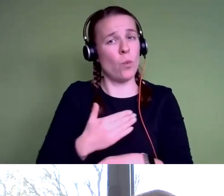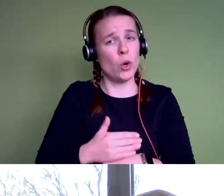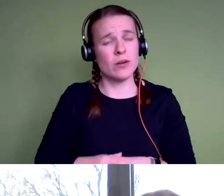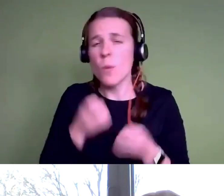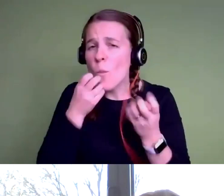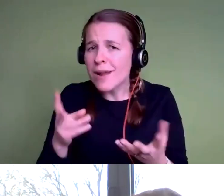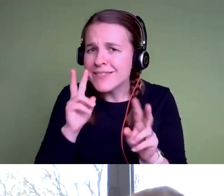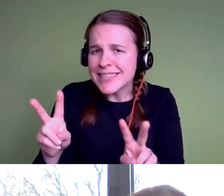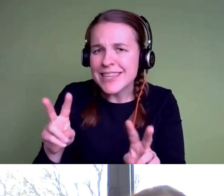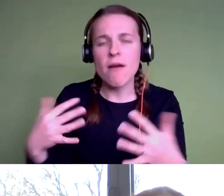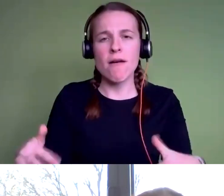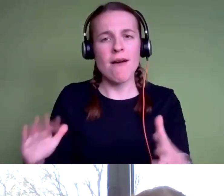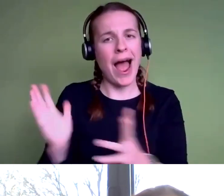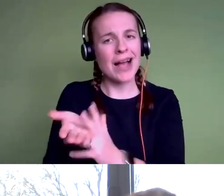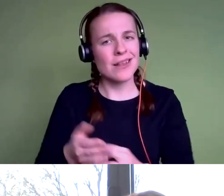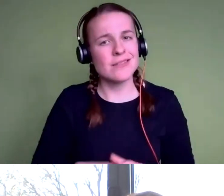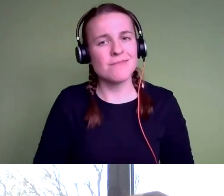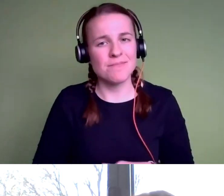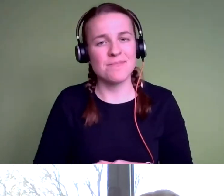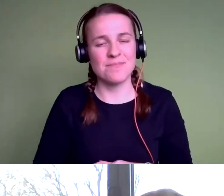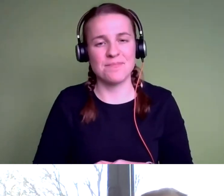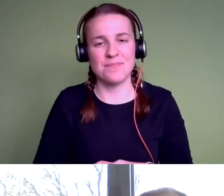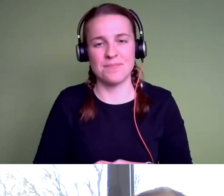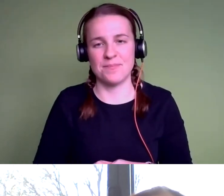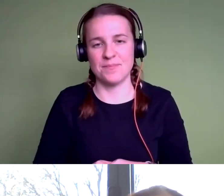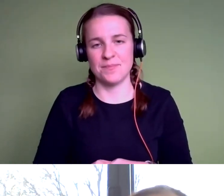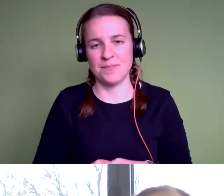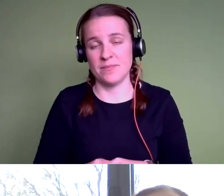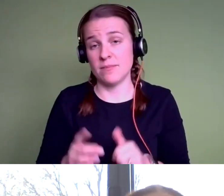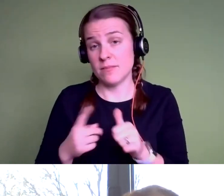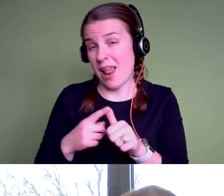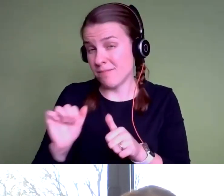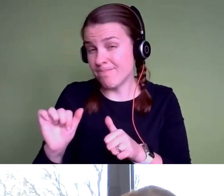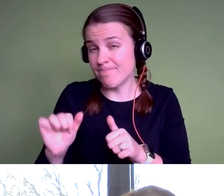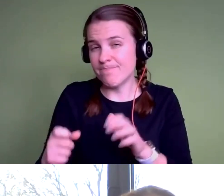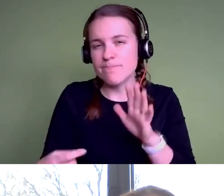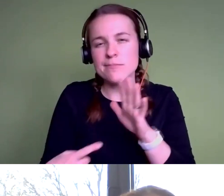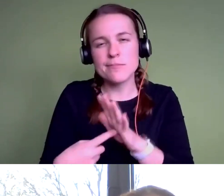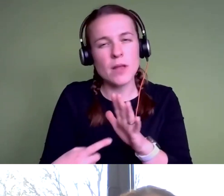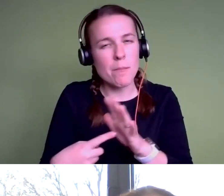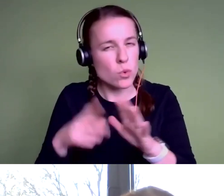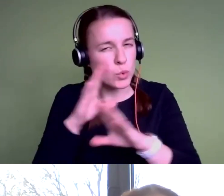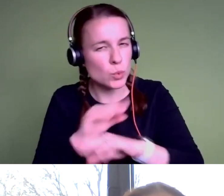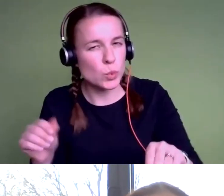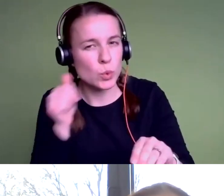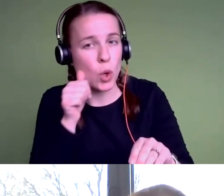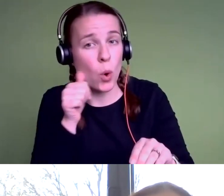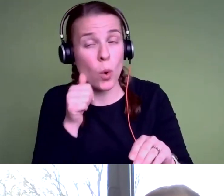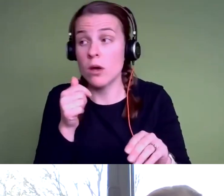that! Which is not something that I would have thought of before. But it is those details that are so important